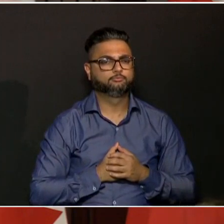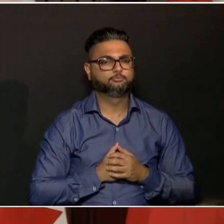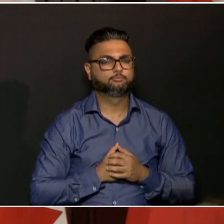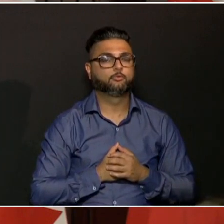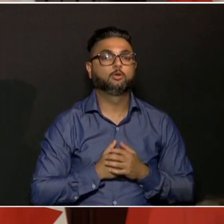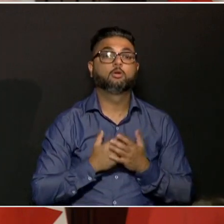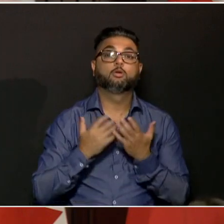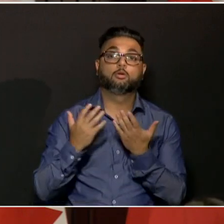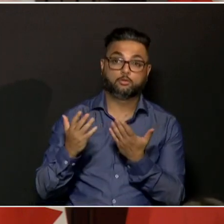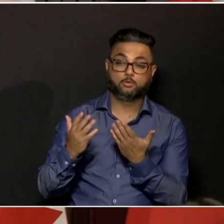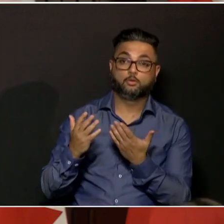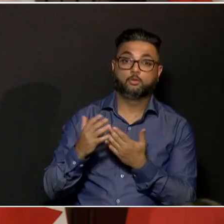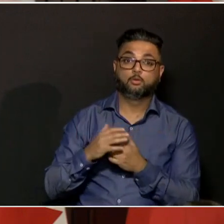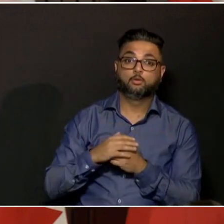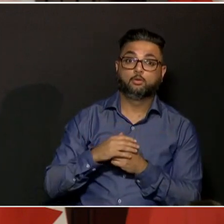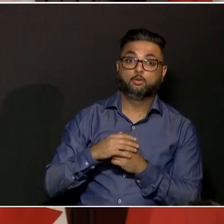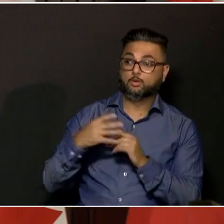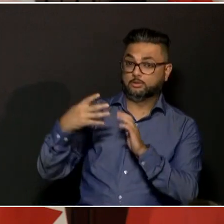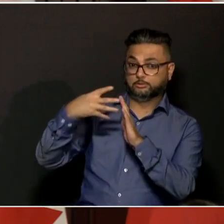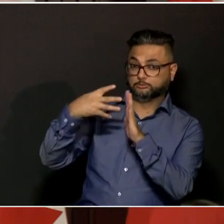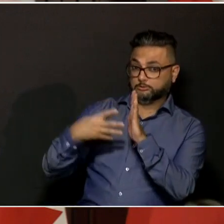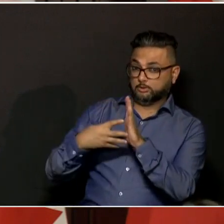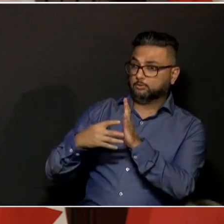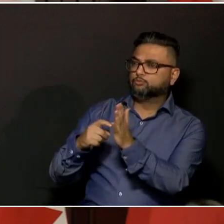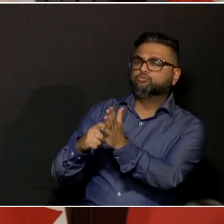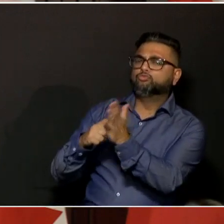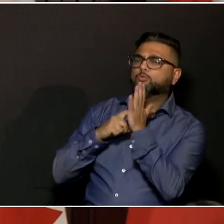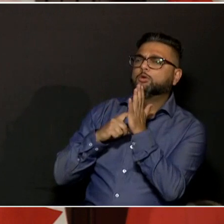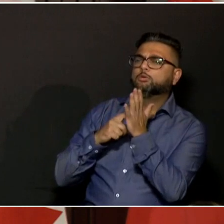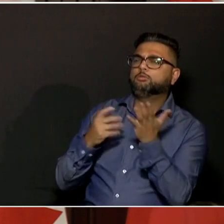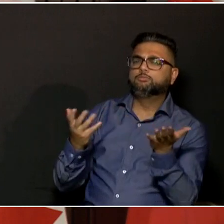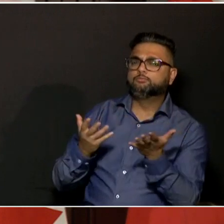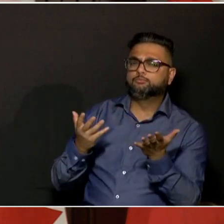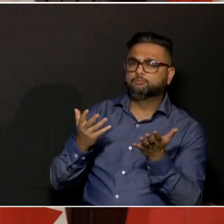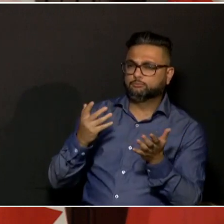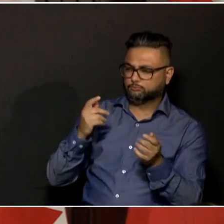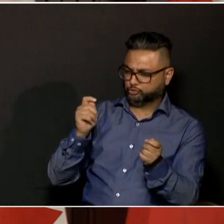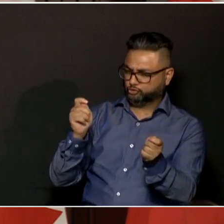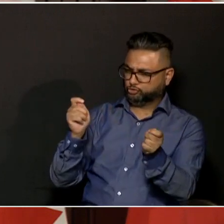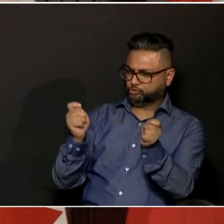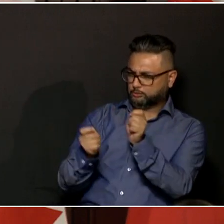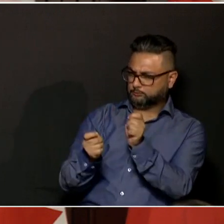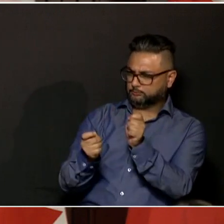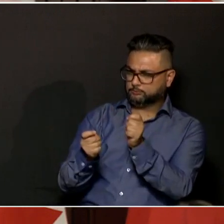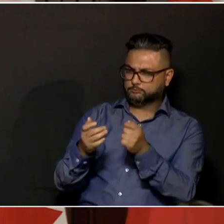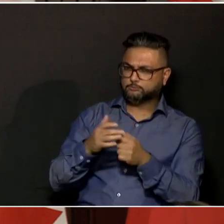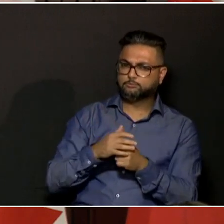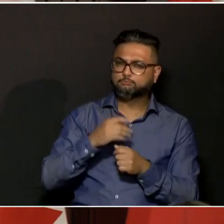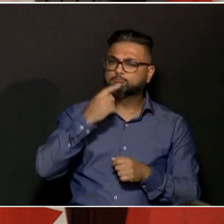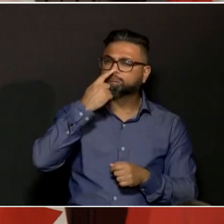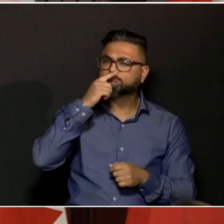people of Ontario. When it comes to the change in God's around